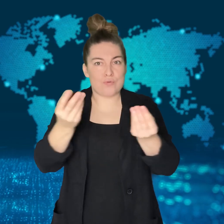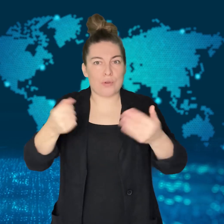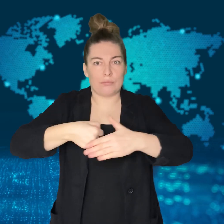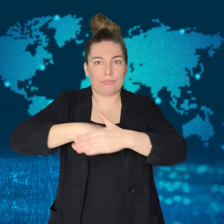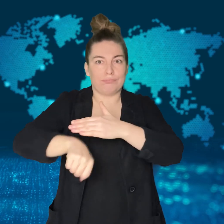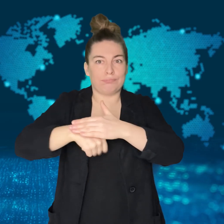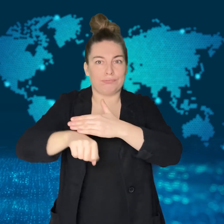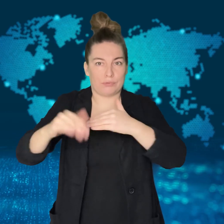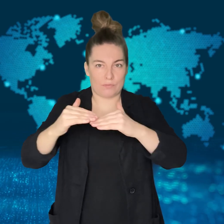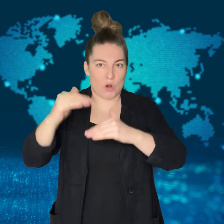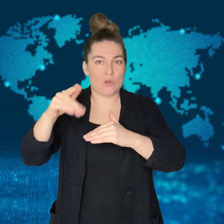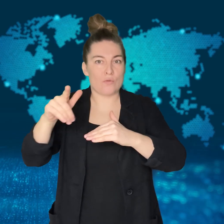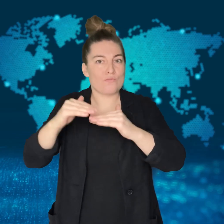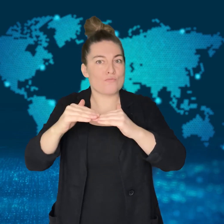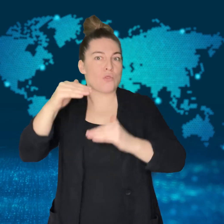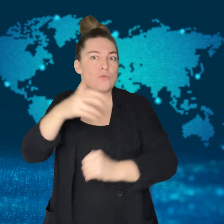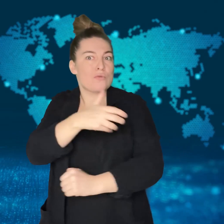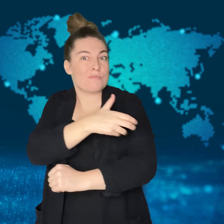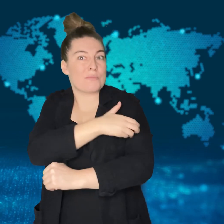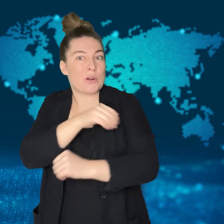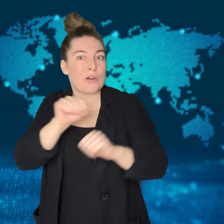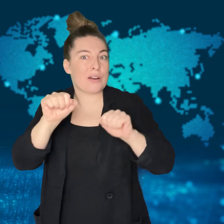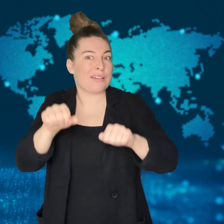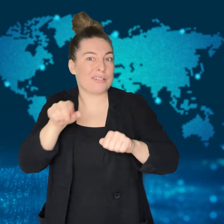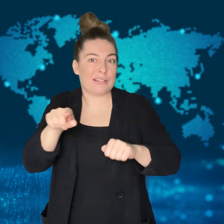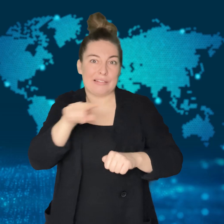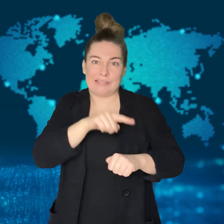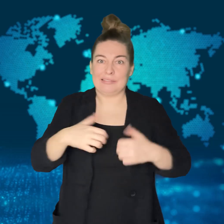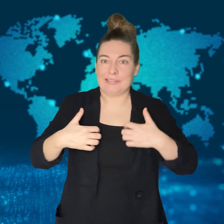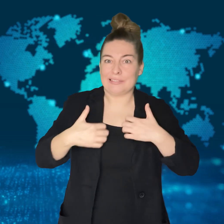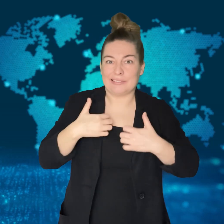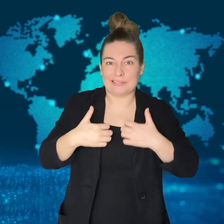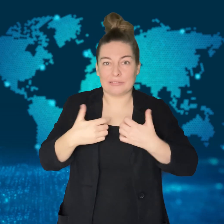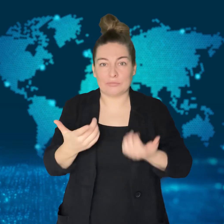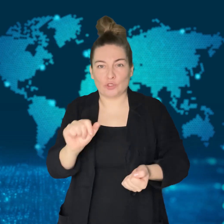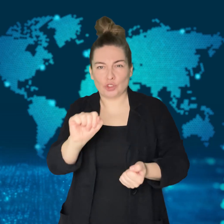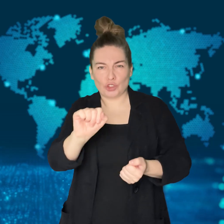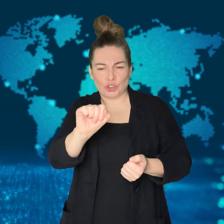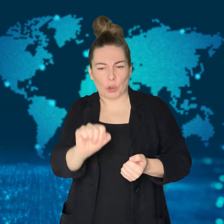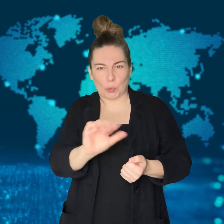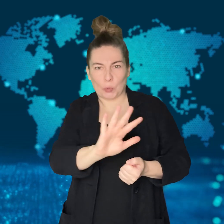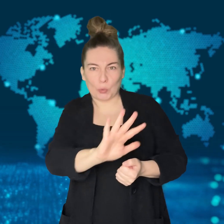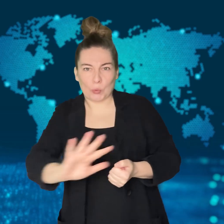their higher fertility rates.